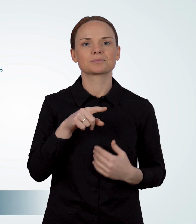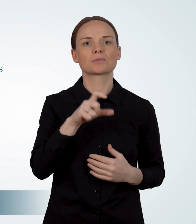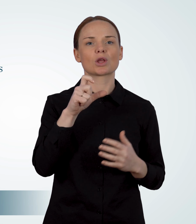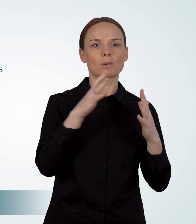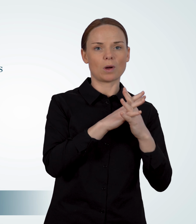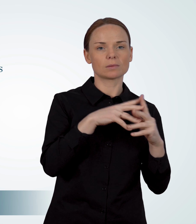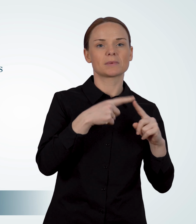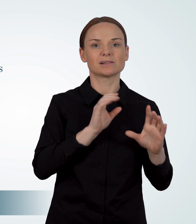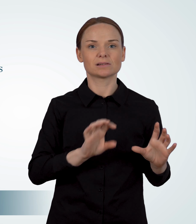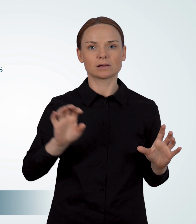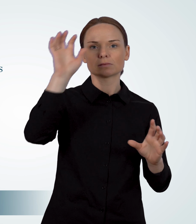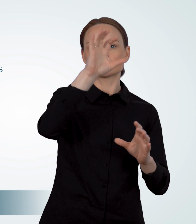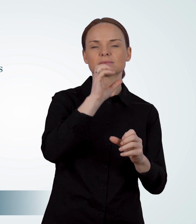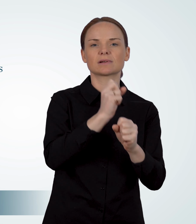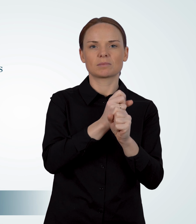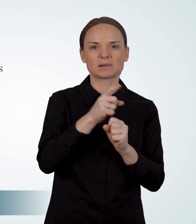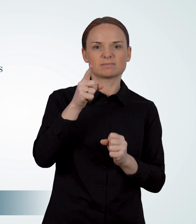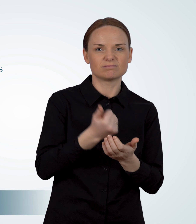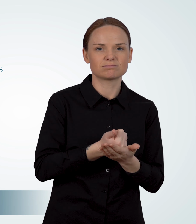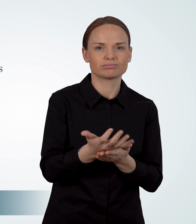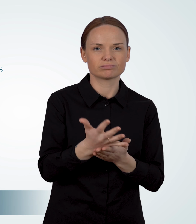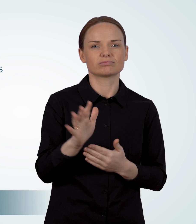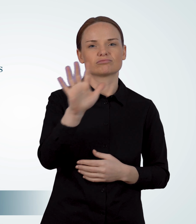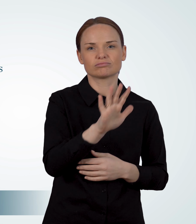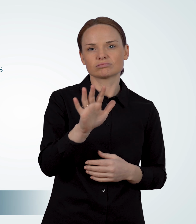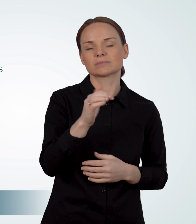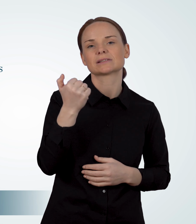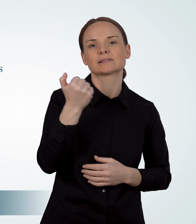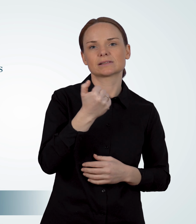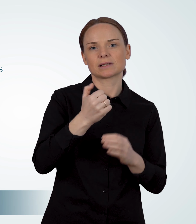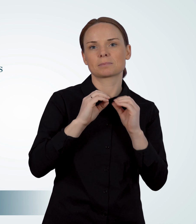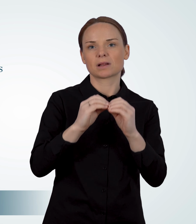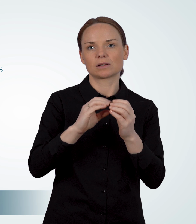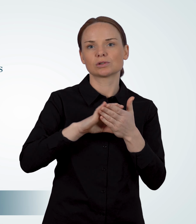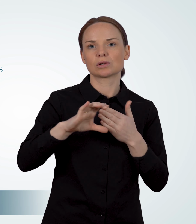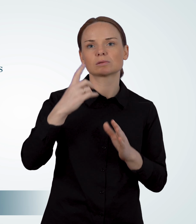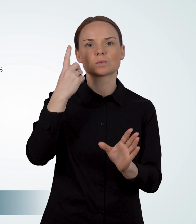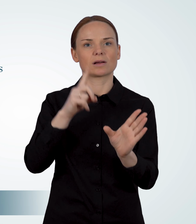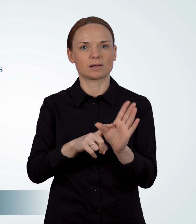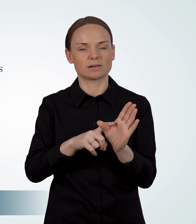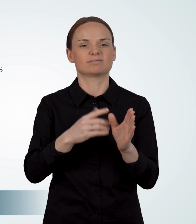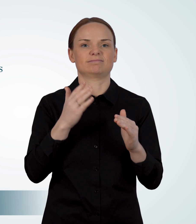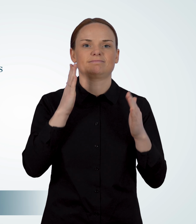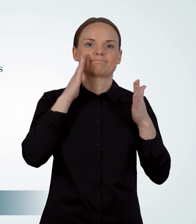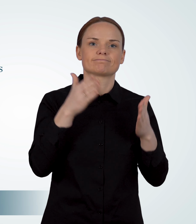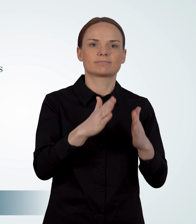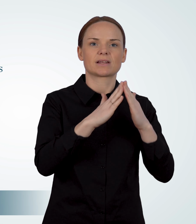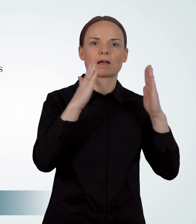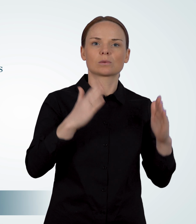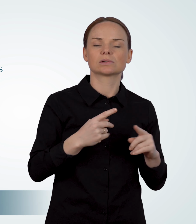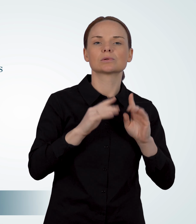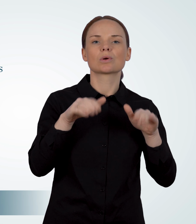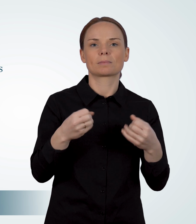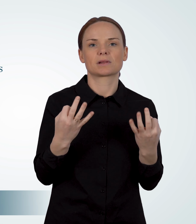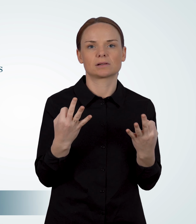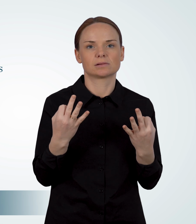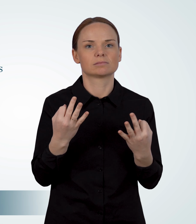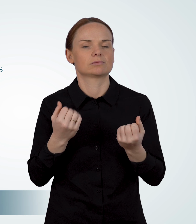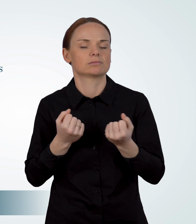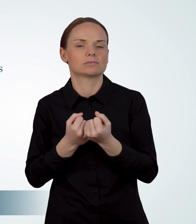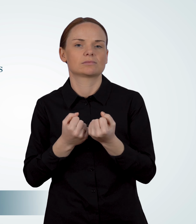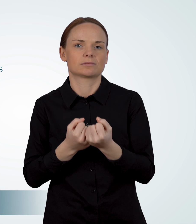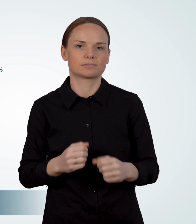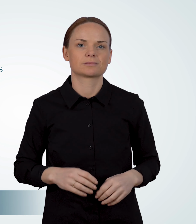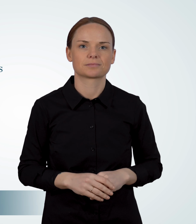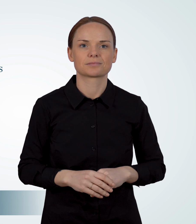In total, Commonwealth and state governments spend around $16 billion a year on housing and homelessness help.